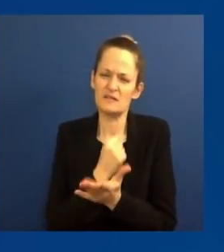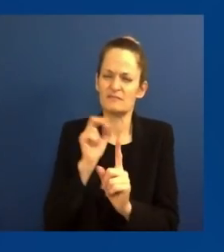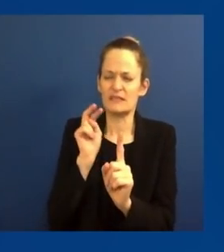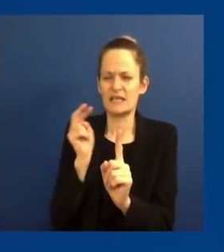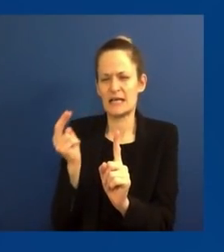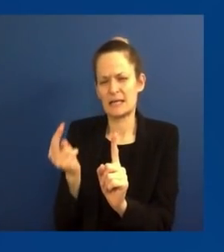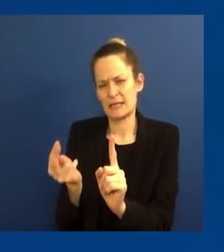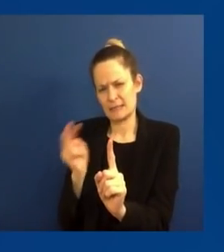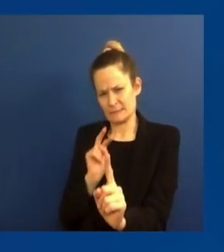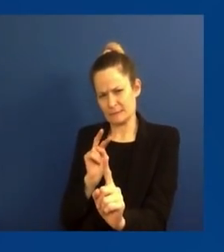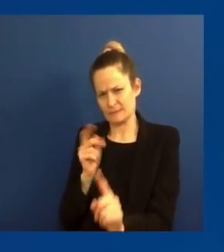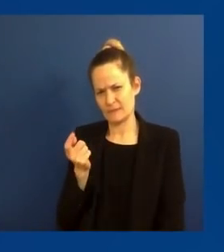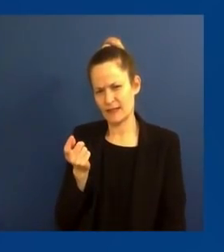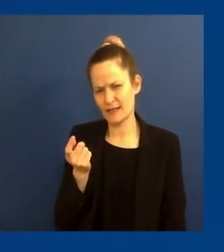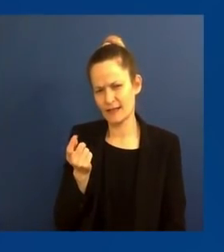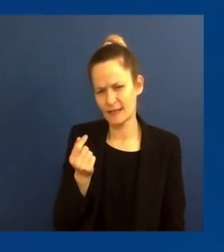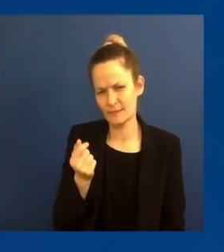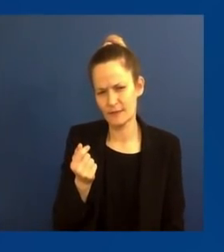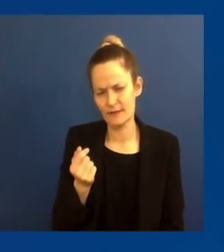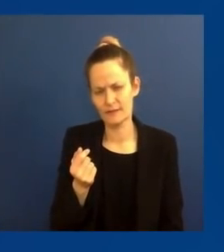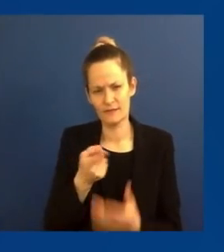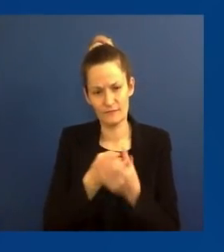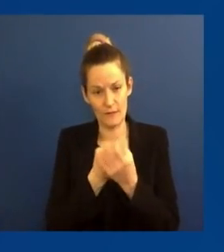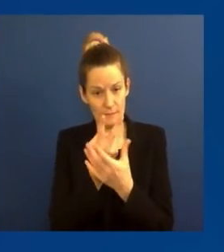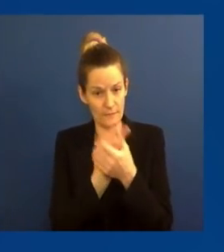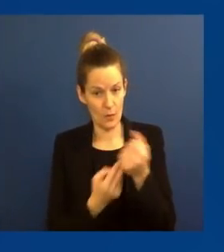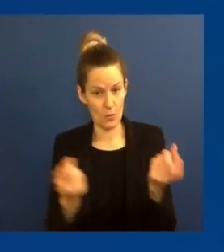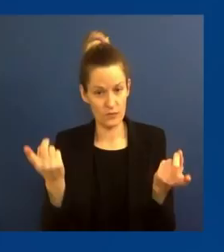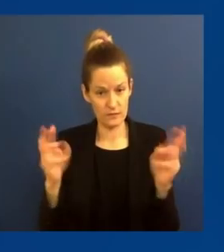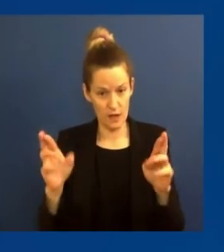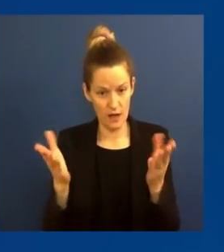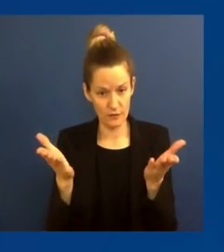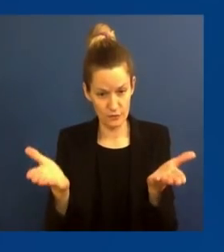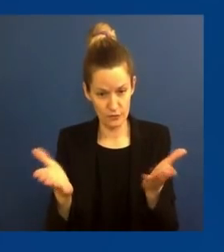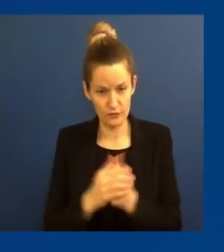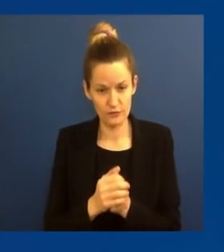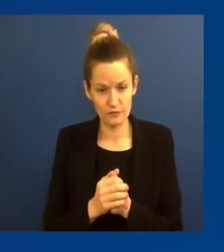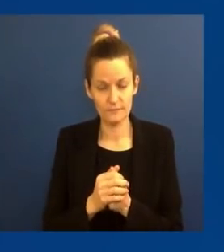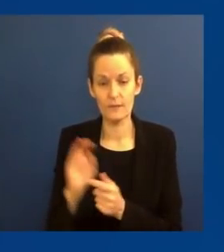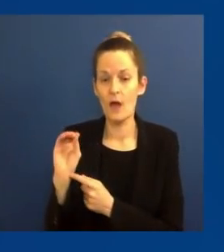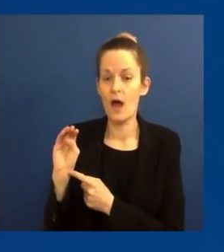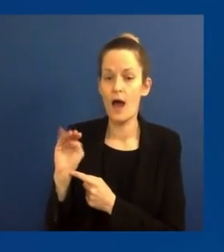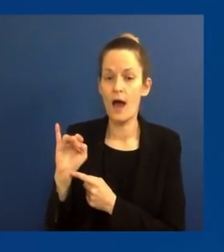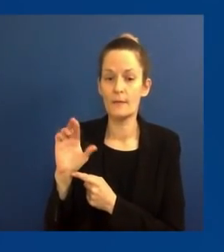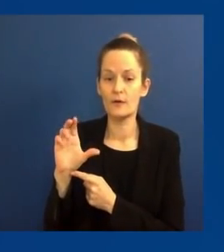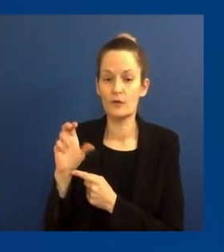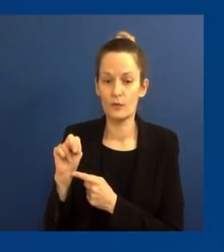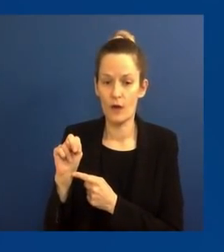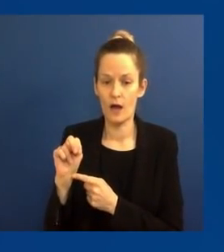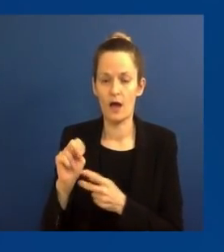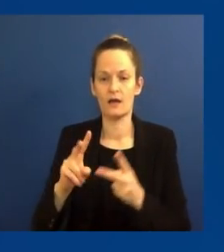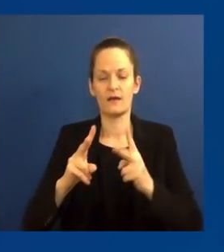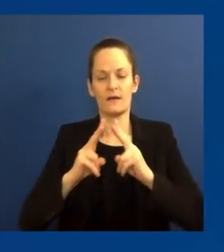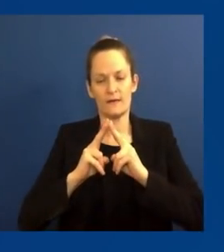Omicron is an extremely transmissible variant that has driven an unprecedented number of cases in recent weeks.